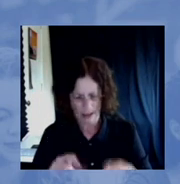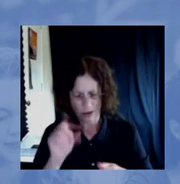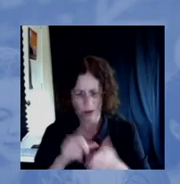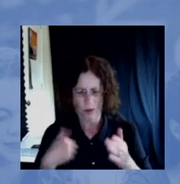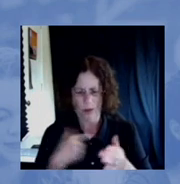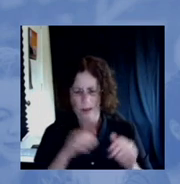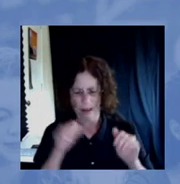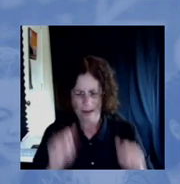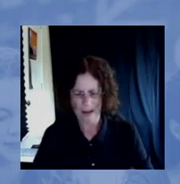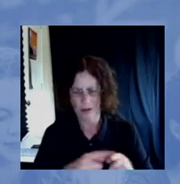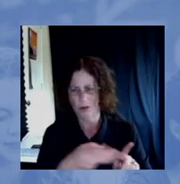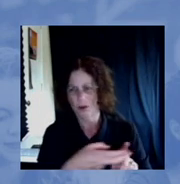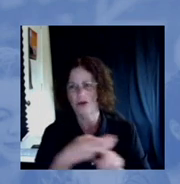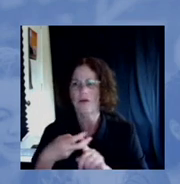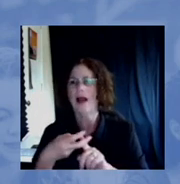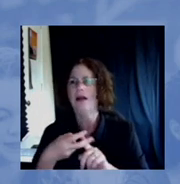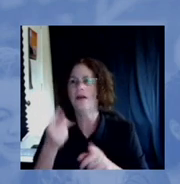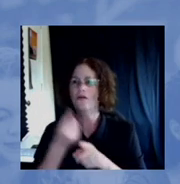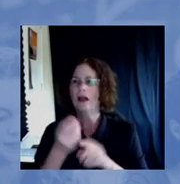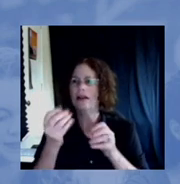ATTRACT THE RIGHT TEACHER TO THE RIGHT CLASSROOM IS EQUALLY IMPORTANT.